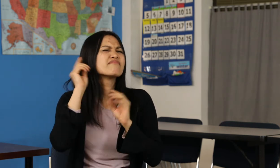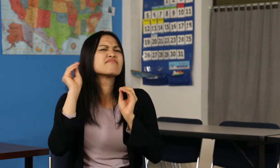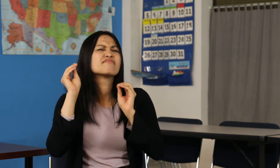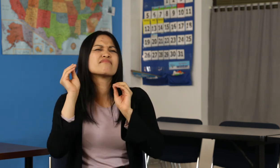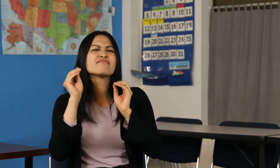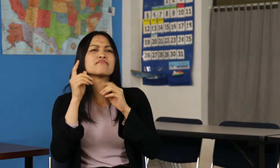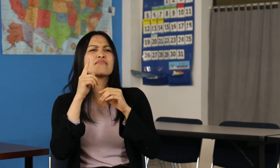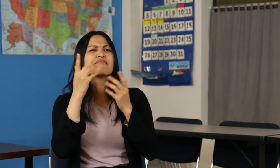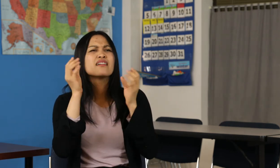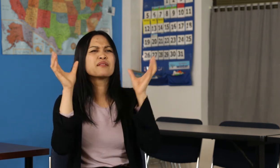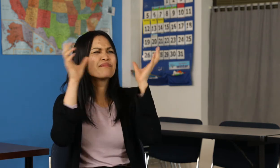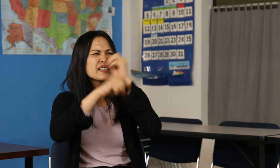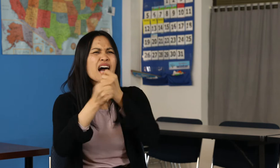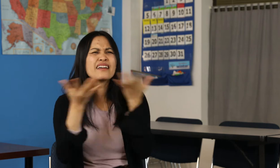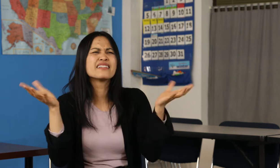Hearing nothing, missing everything, I got just nothing.